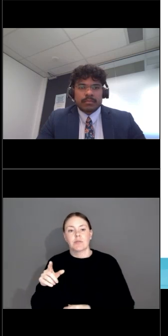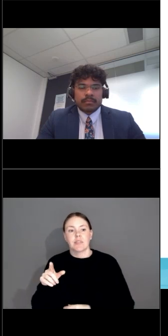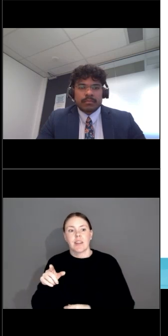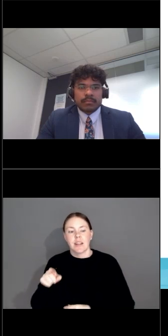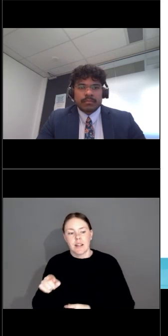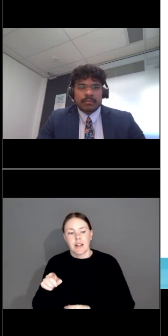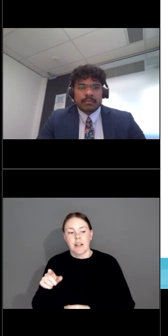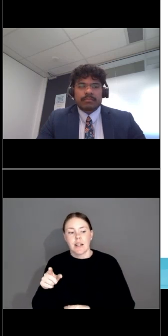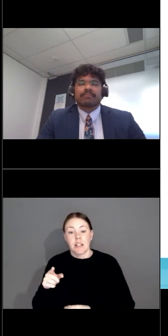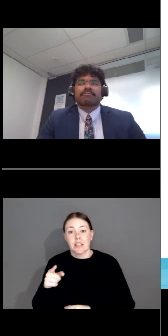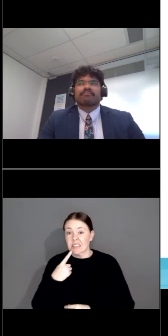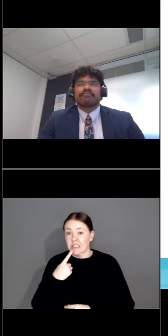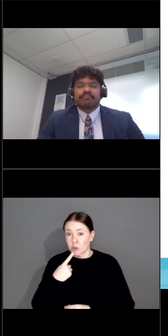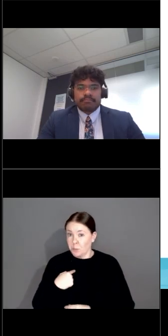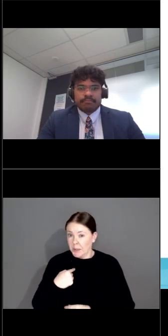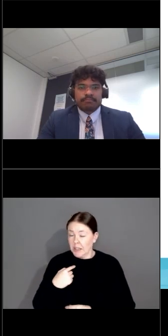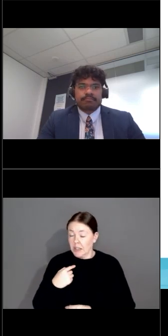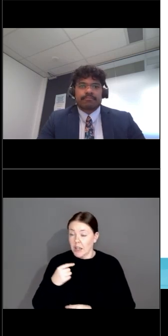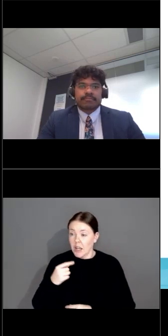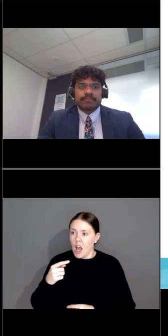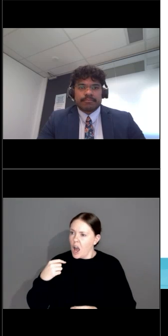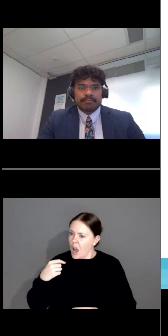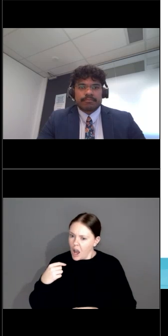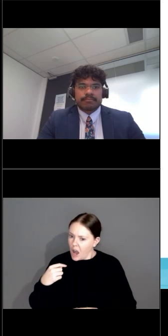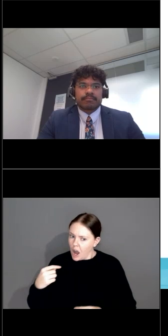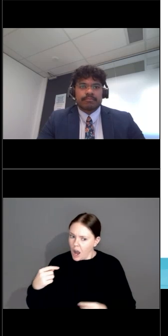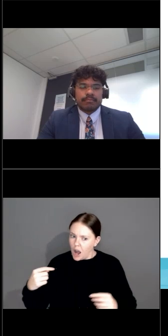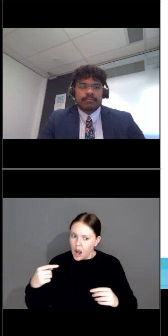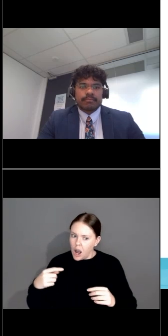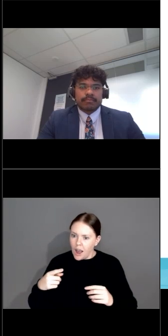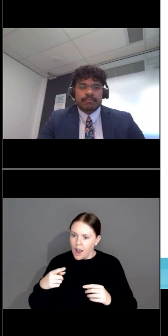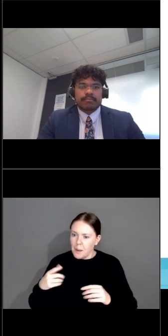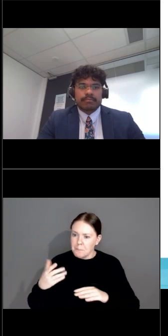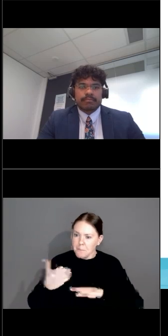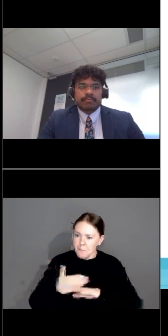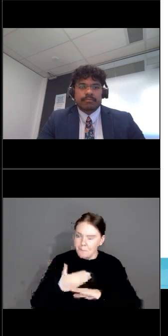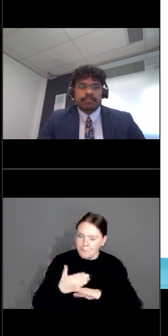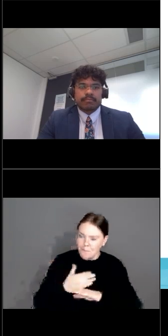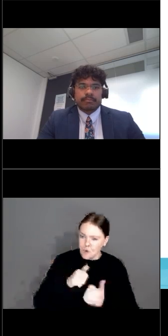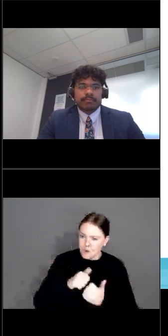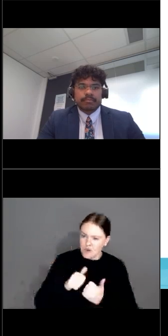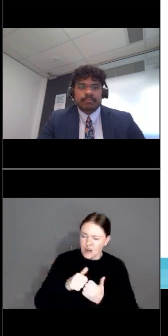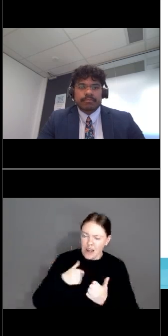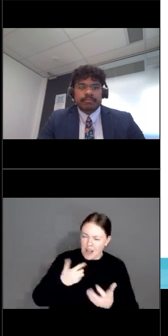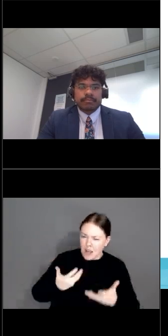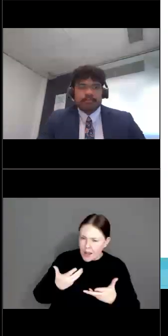actually understood and was able to conceptualize this into how I could utilize it because the